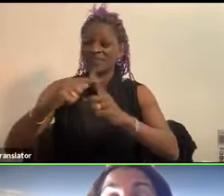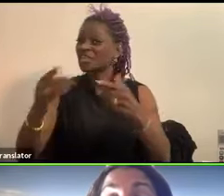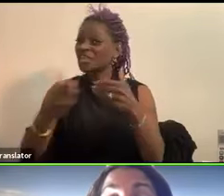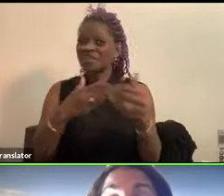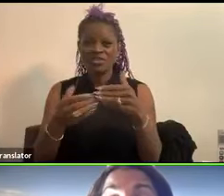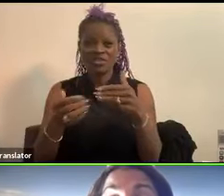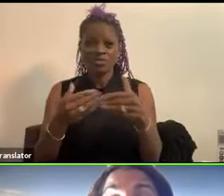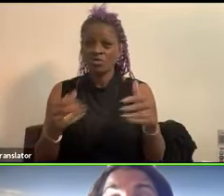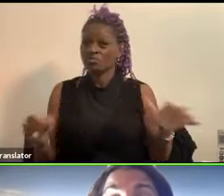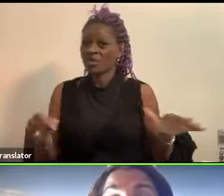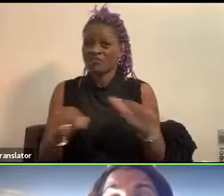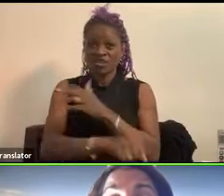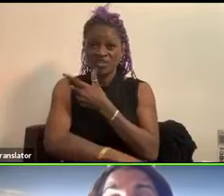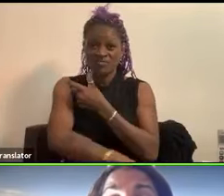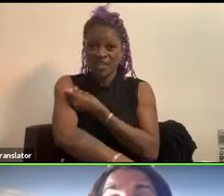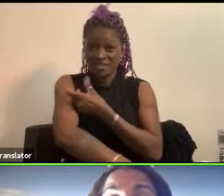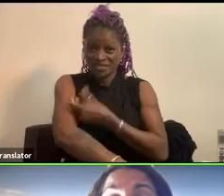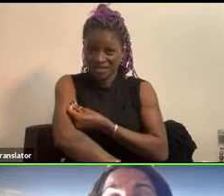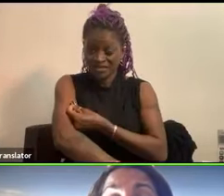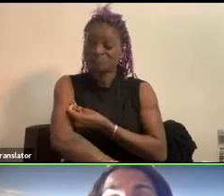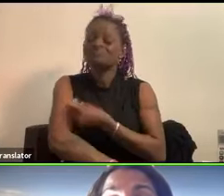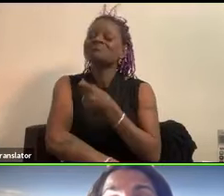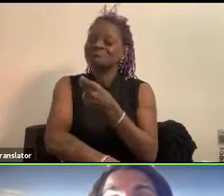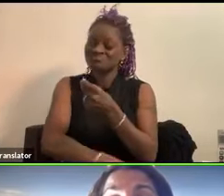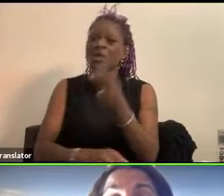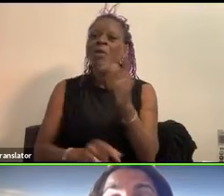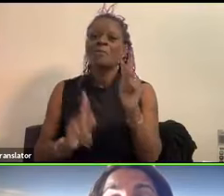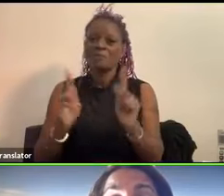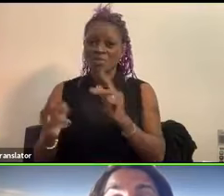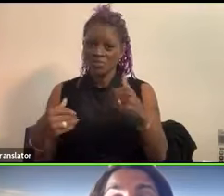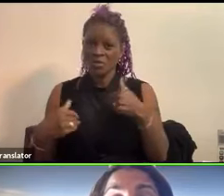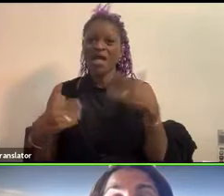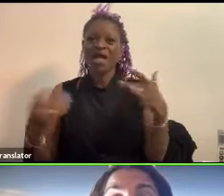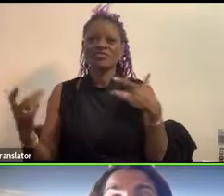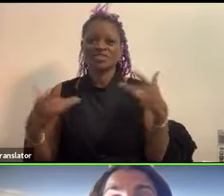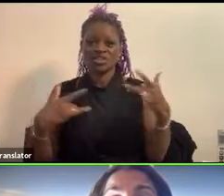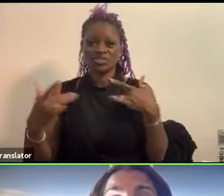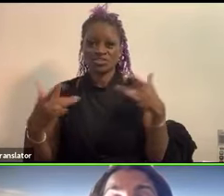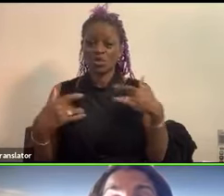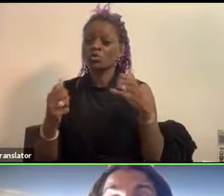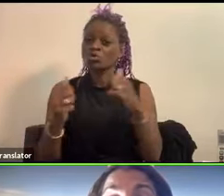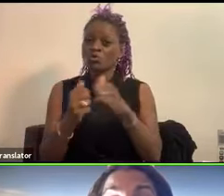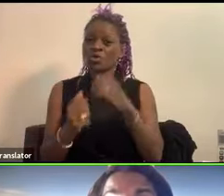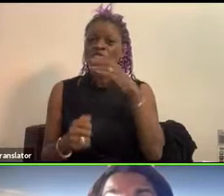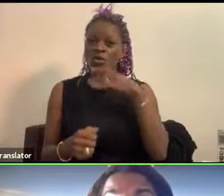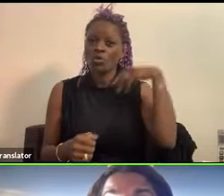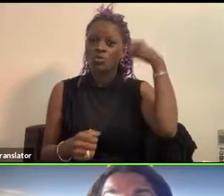And this is causing some concern, particularly within our older population. The fact is,